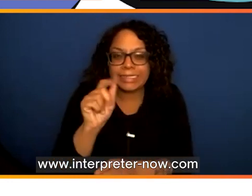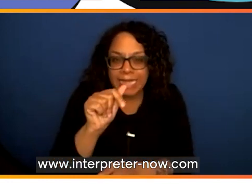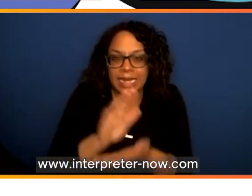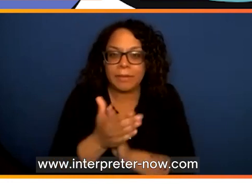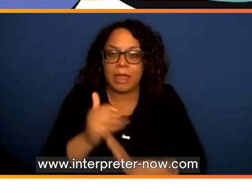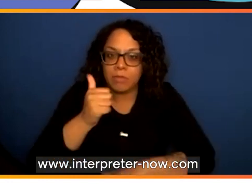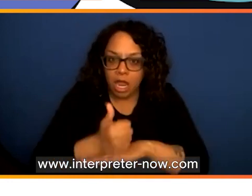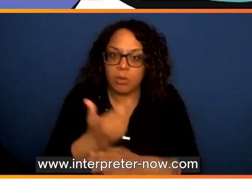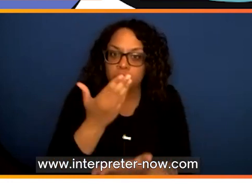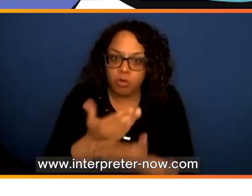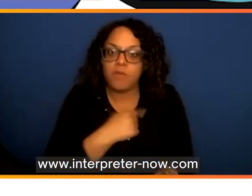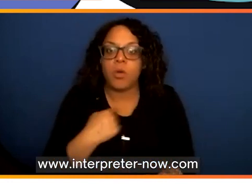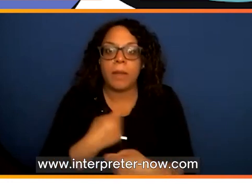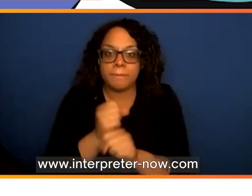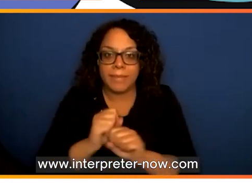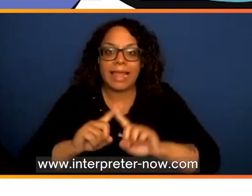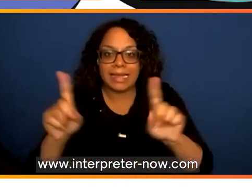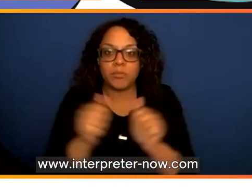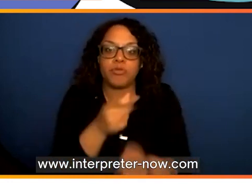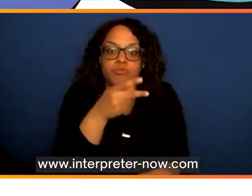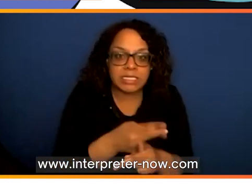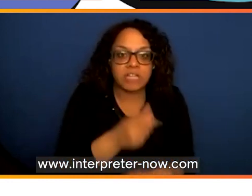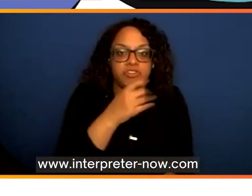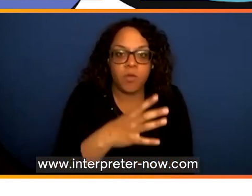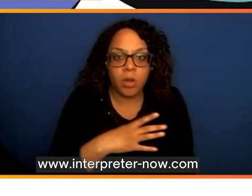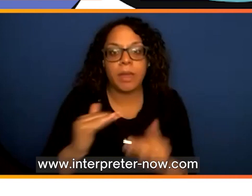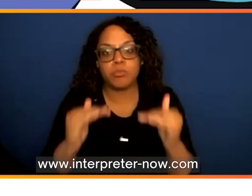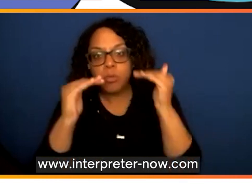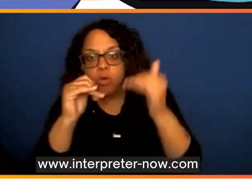people are showing up, who's doing the bingo card, how many calls have we had, how many